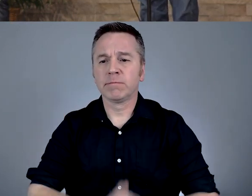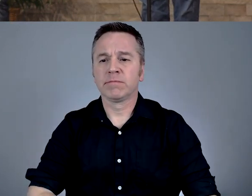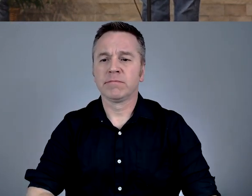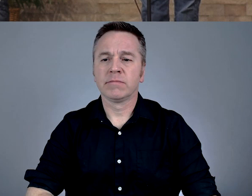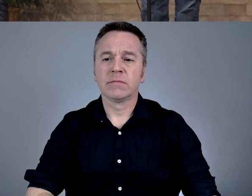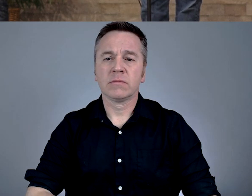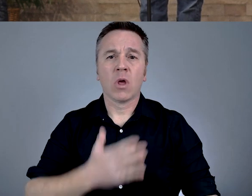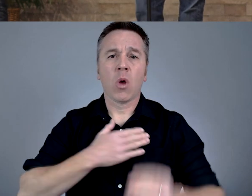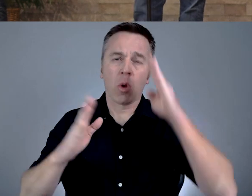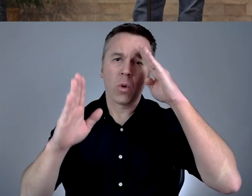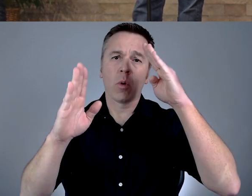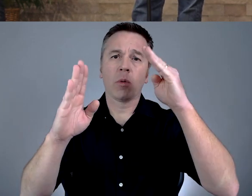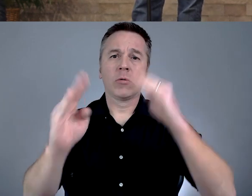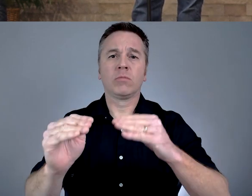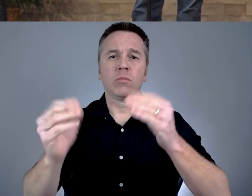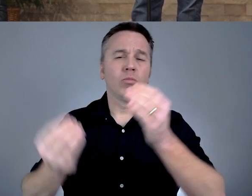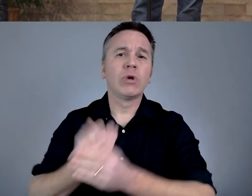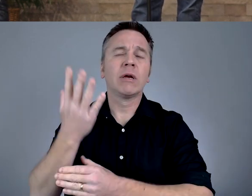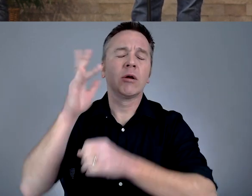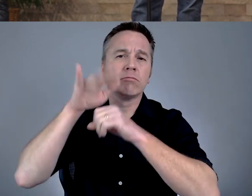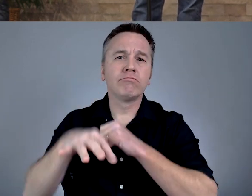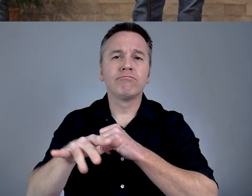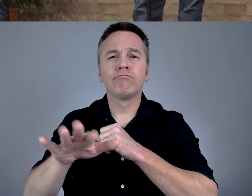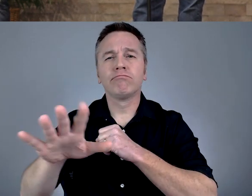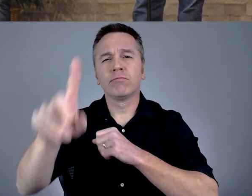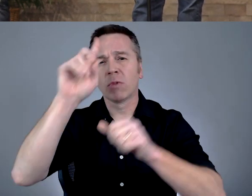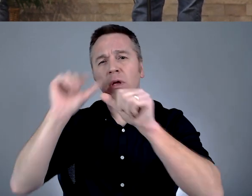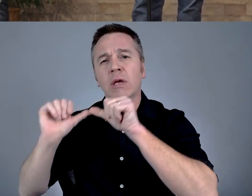Our hope springs eternal;